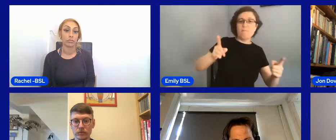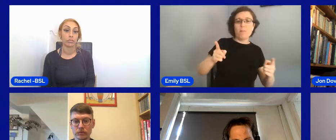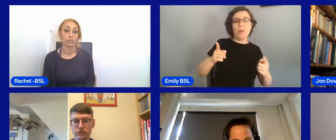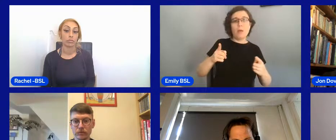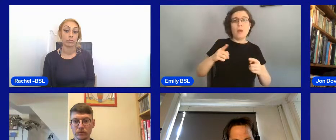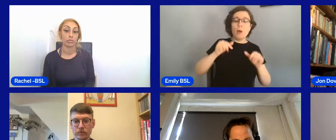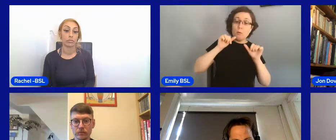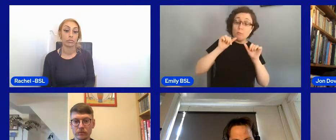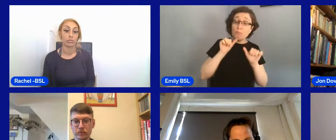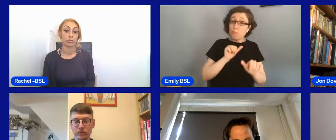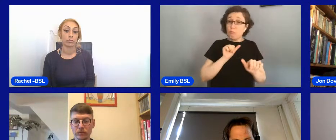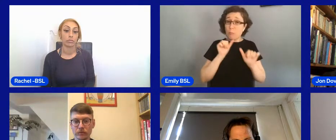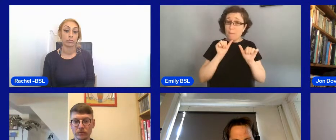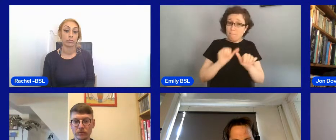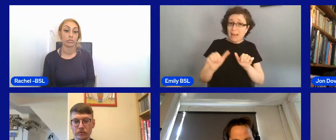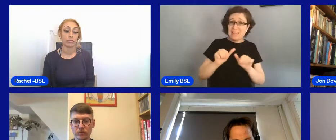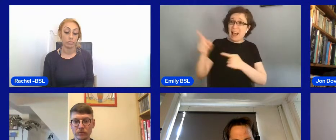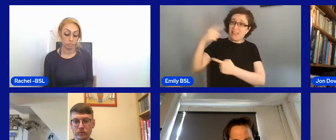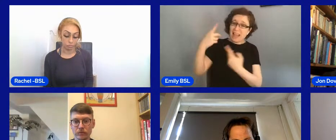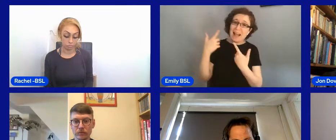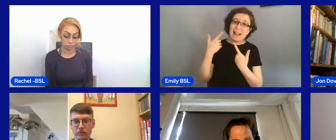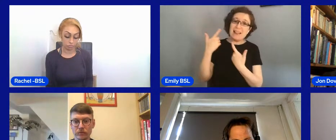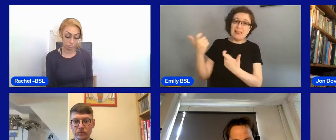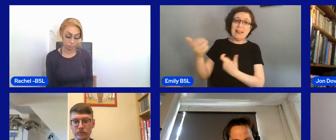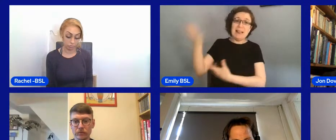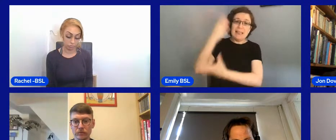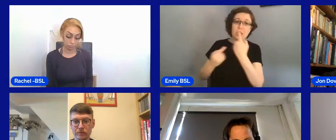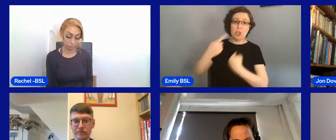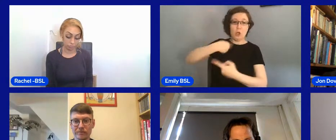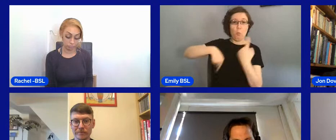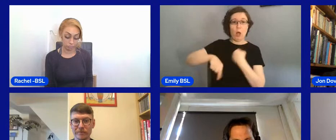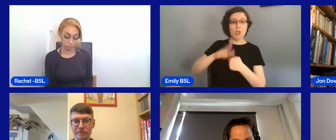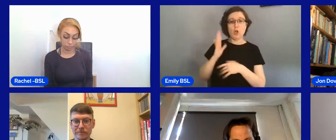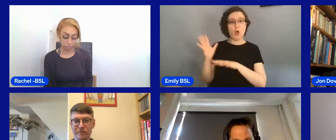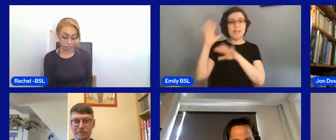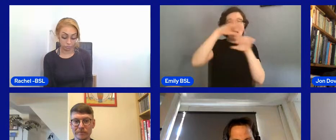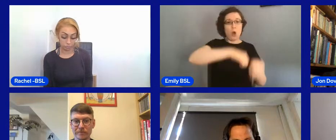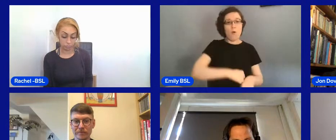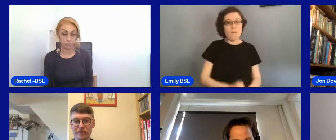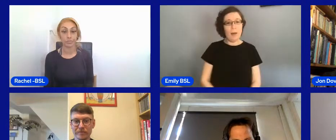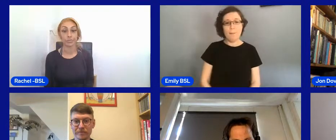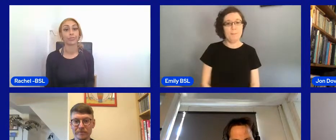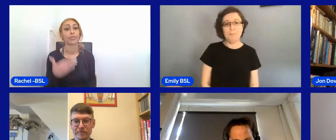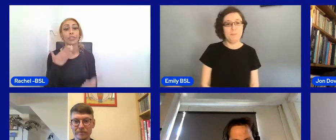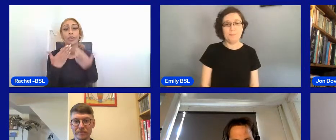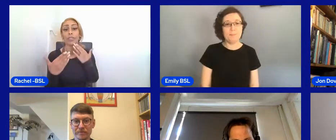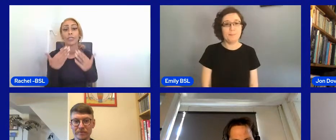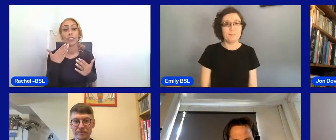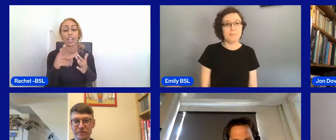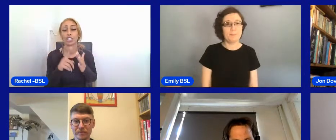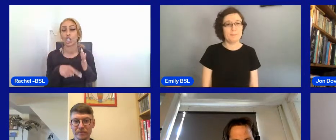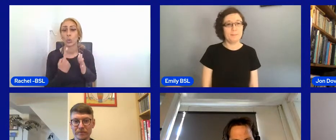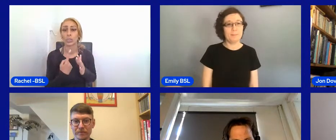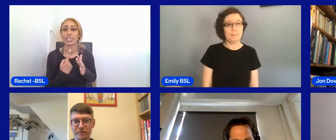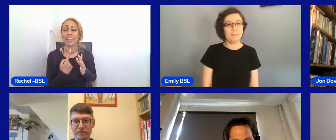Apple to take ownership and pretend they are the ones who solve these problems. This is an advocacy project and this is us